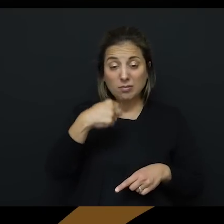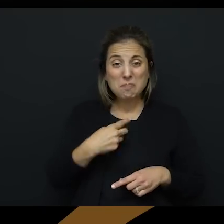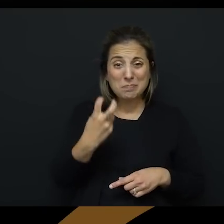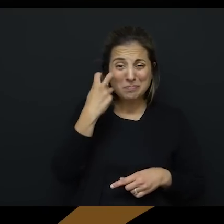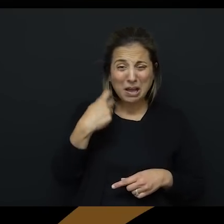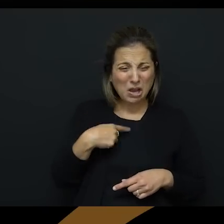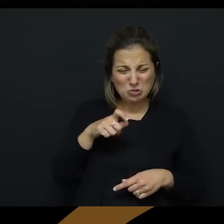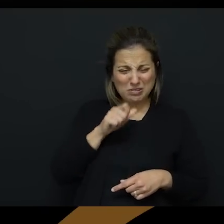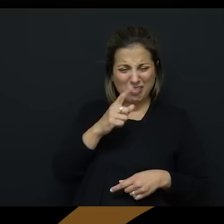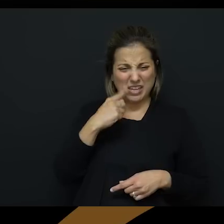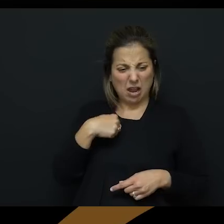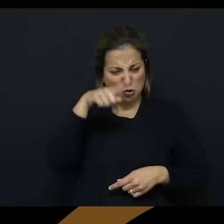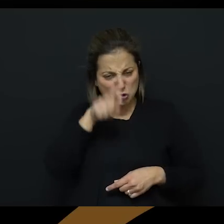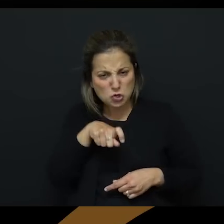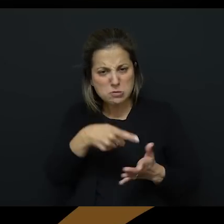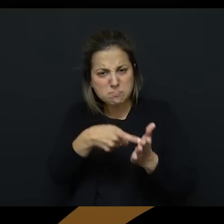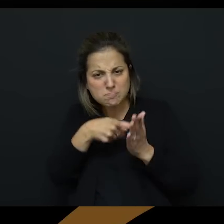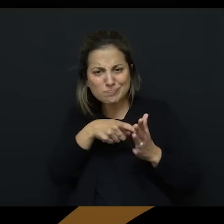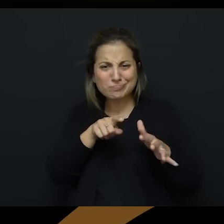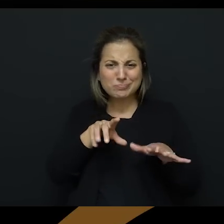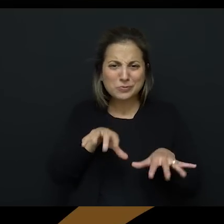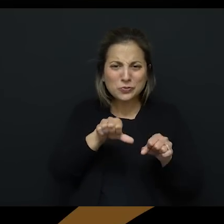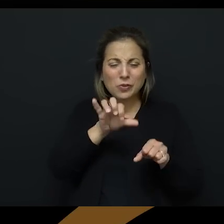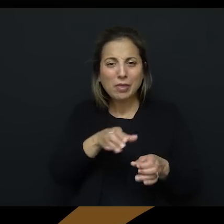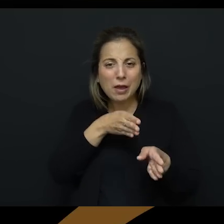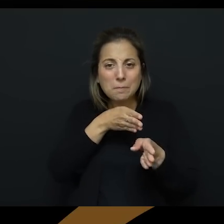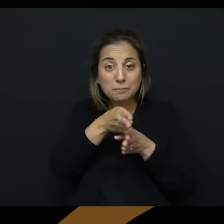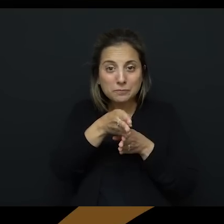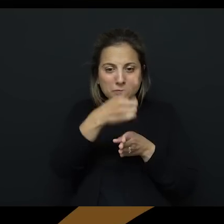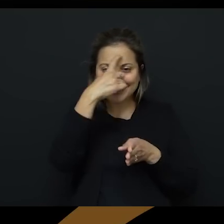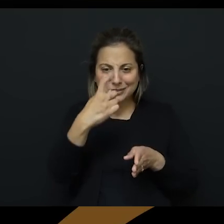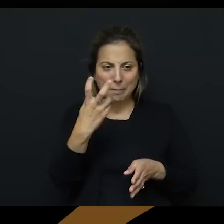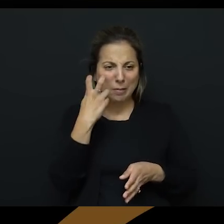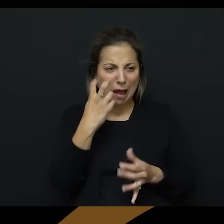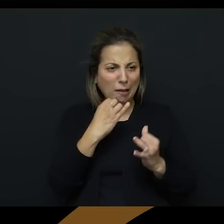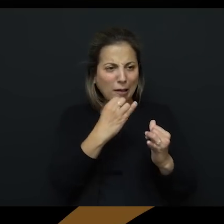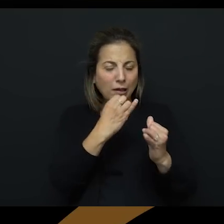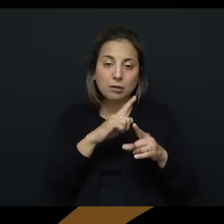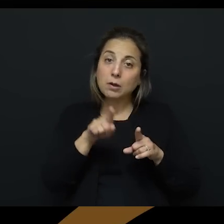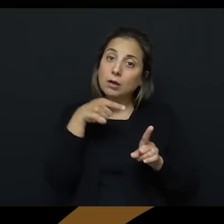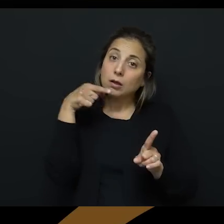that's a profession that I need to go into, you know? But representation matters.